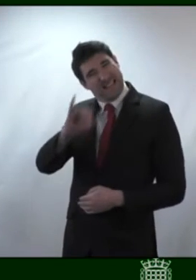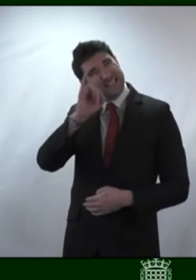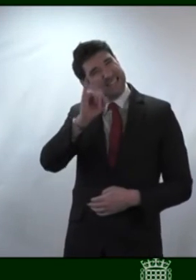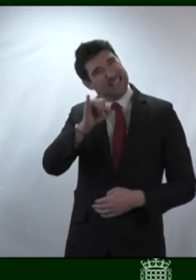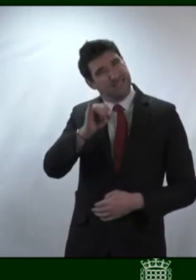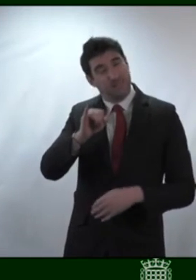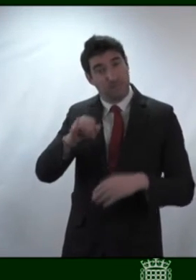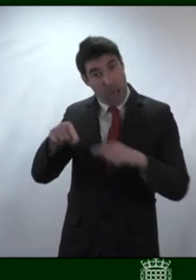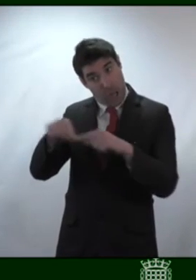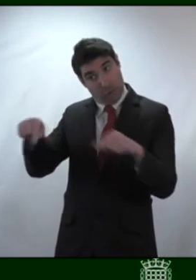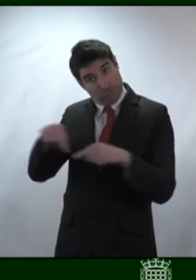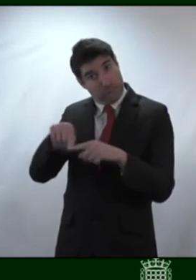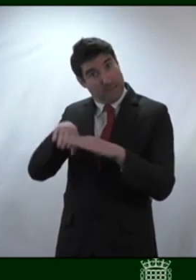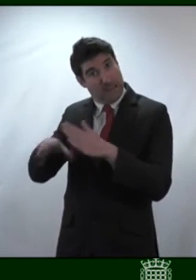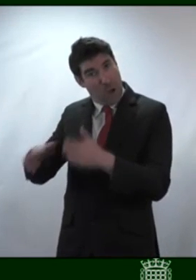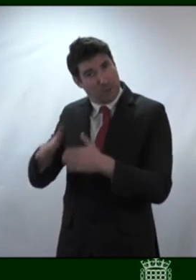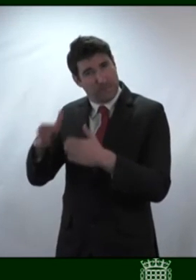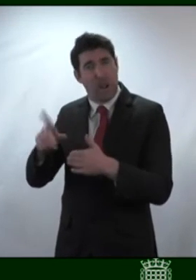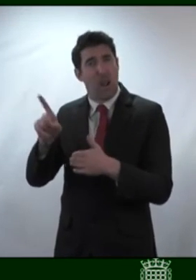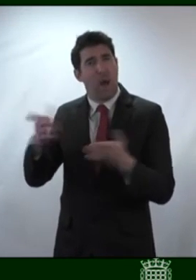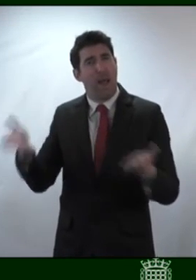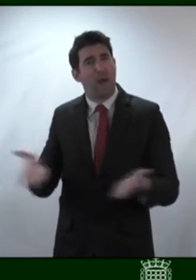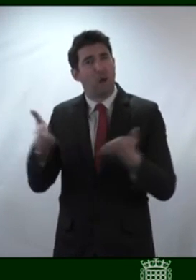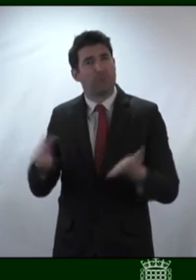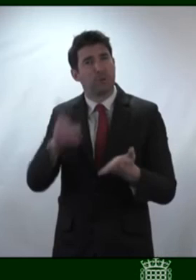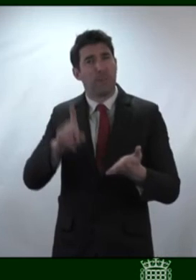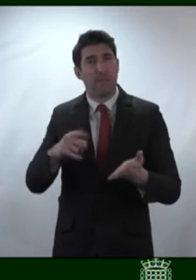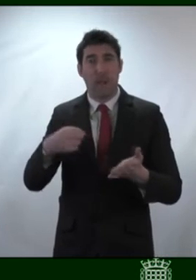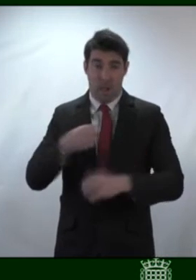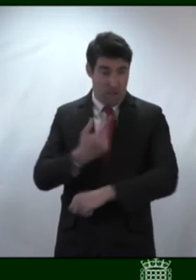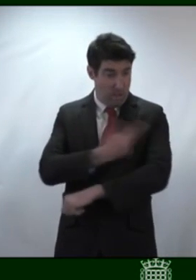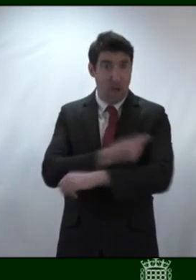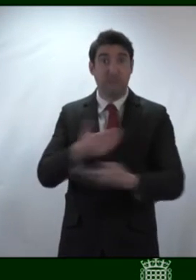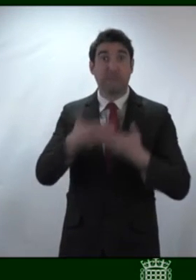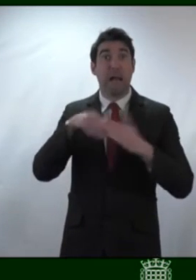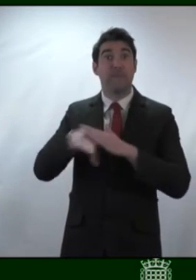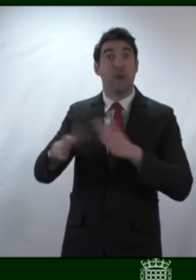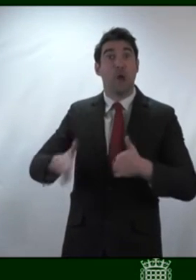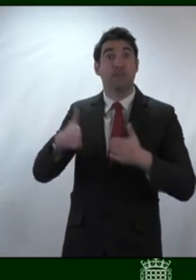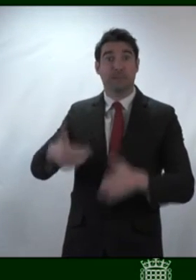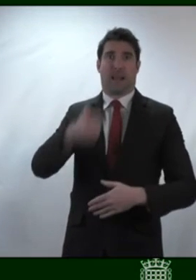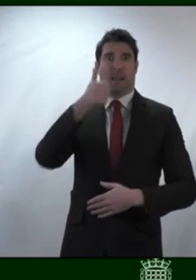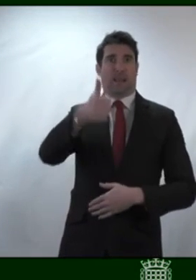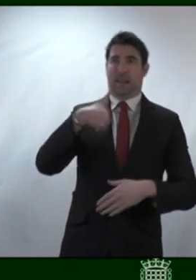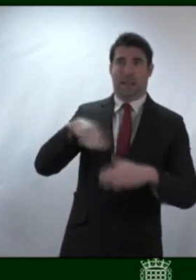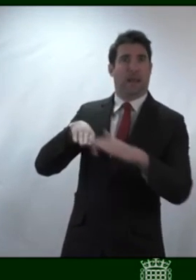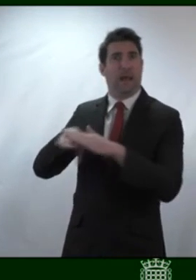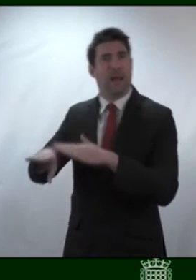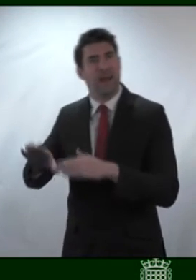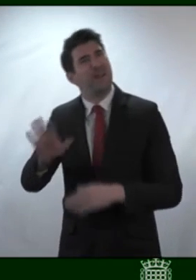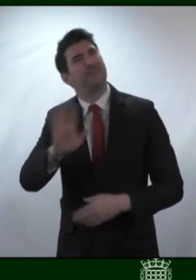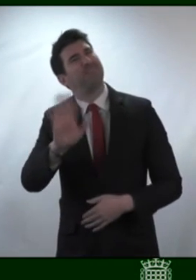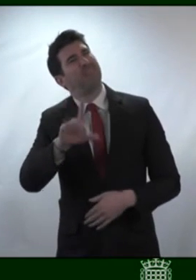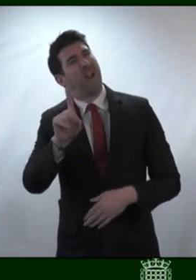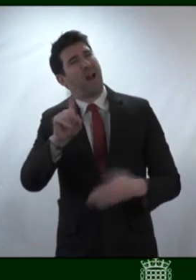of more drugs, nor do we want to decriminalise the possession of drugs, because I believe that they